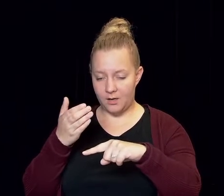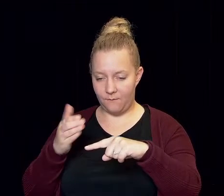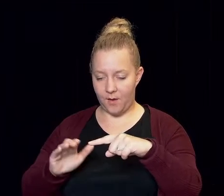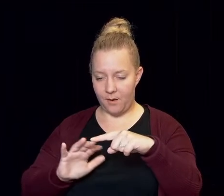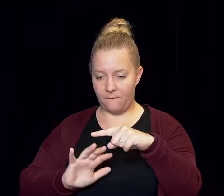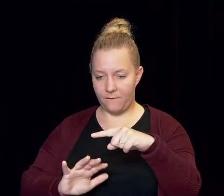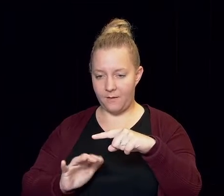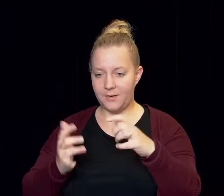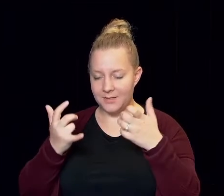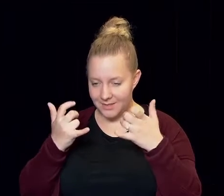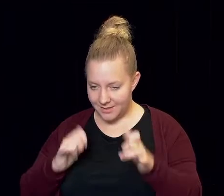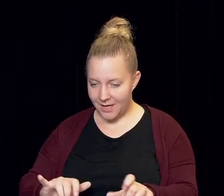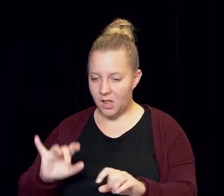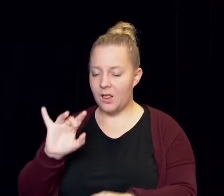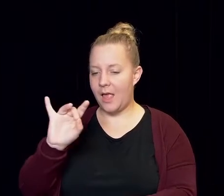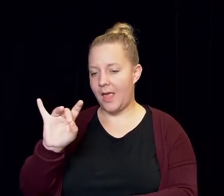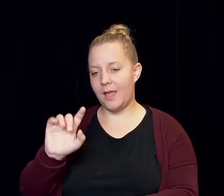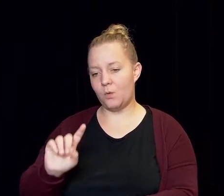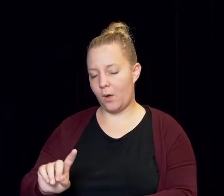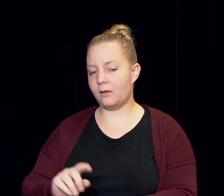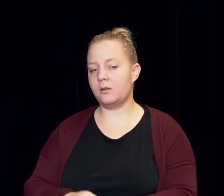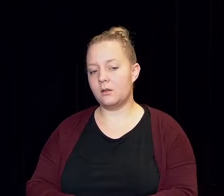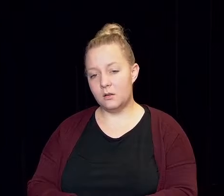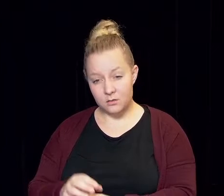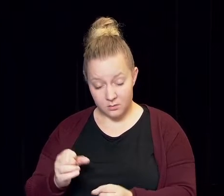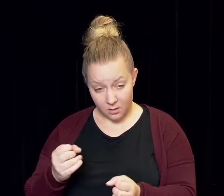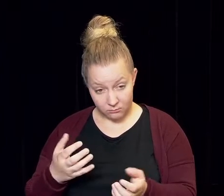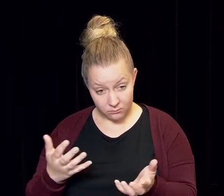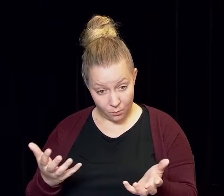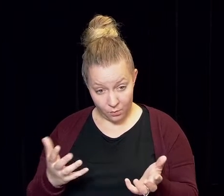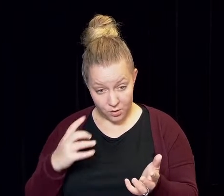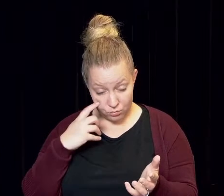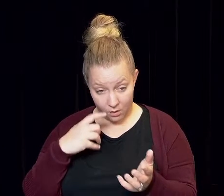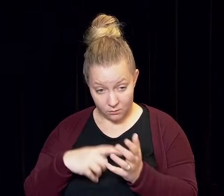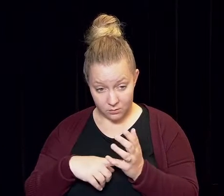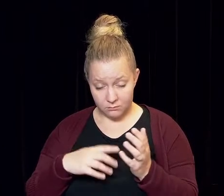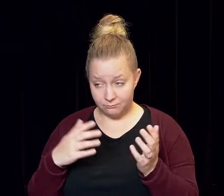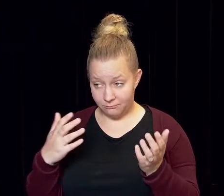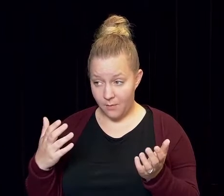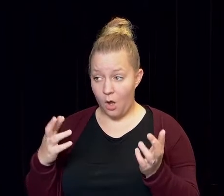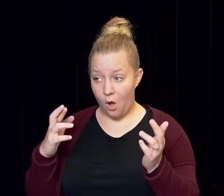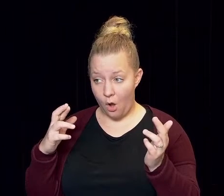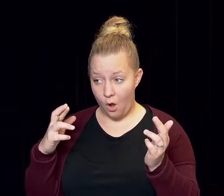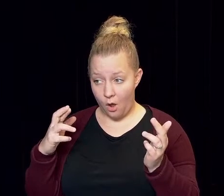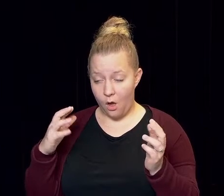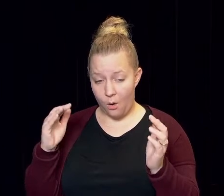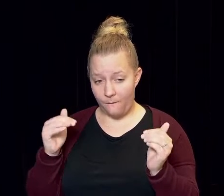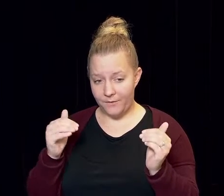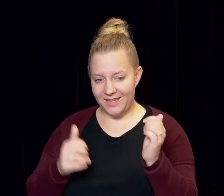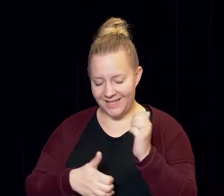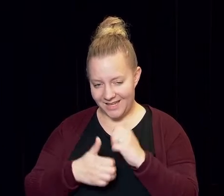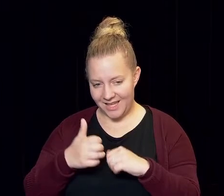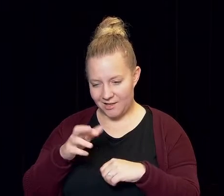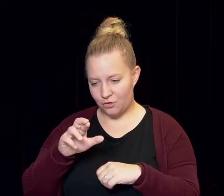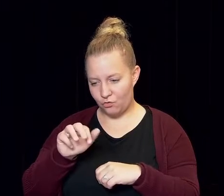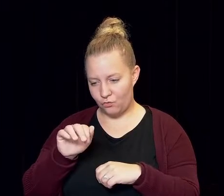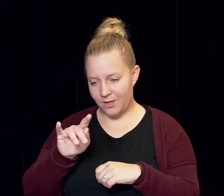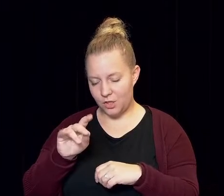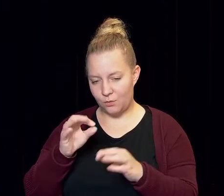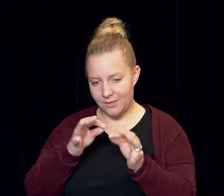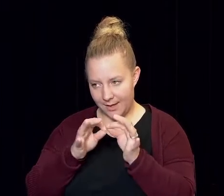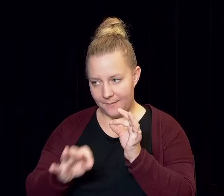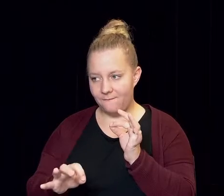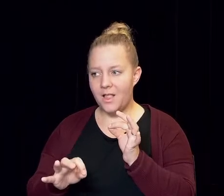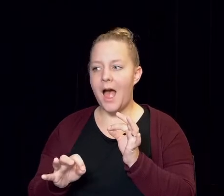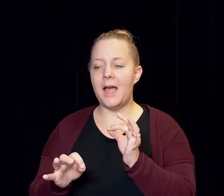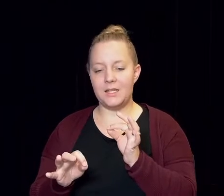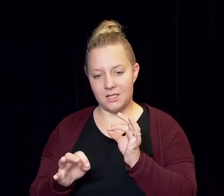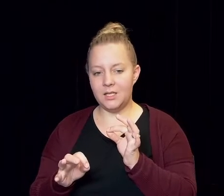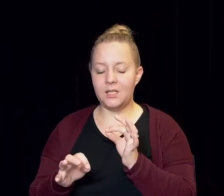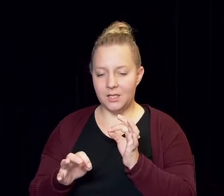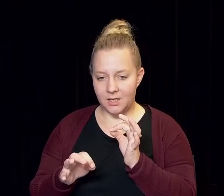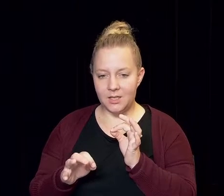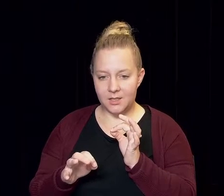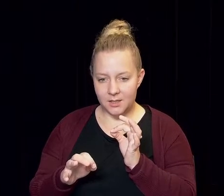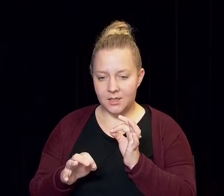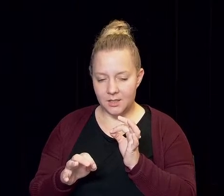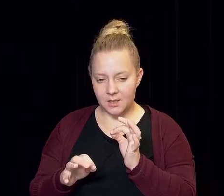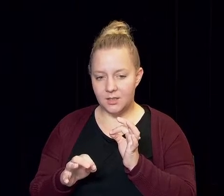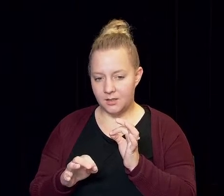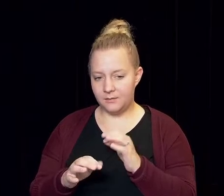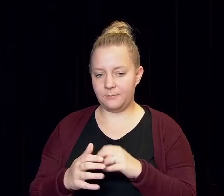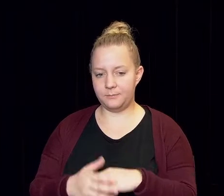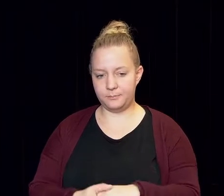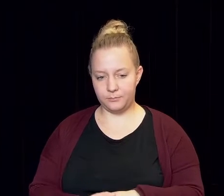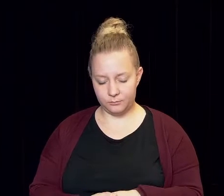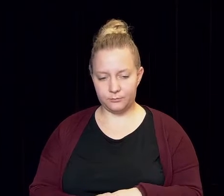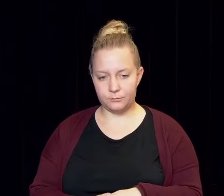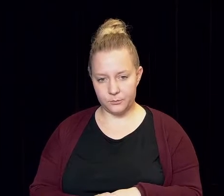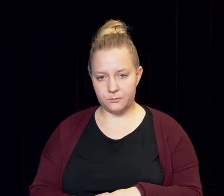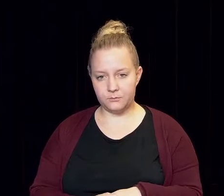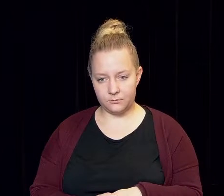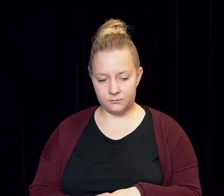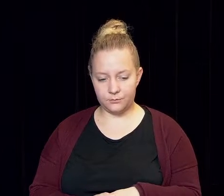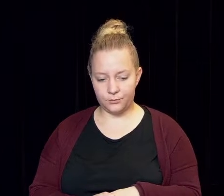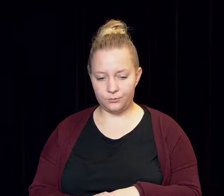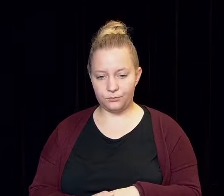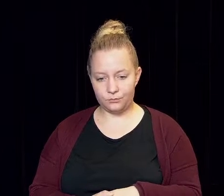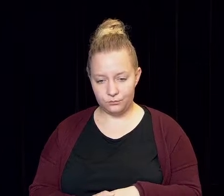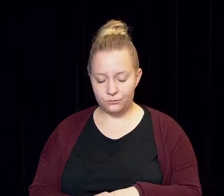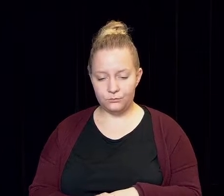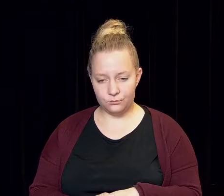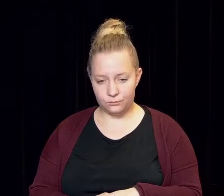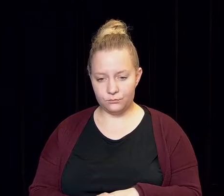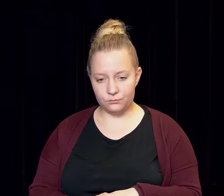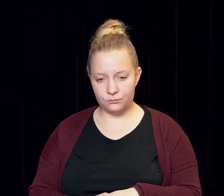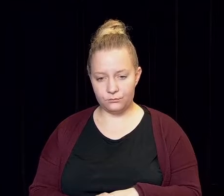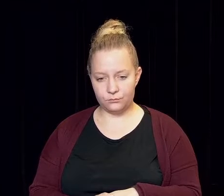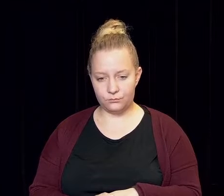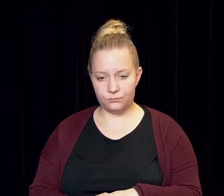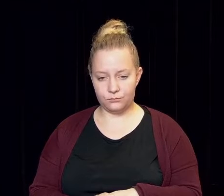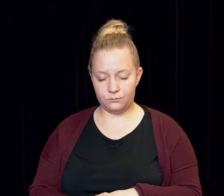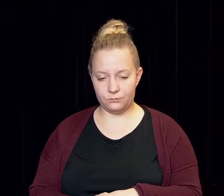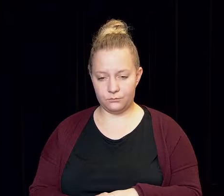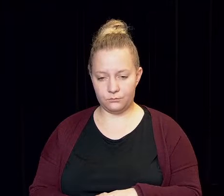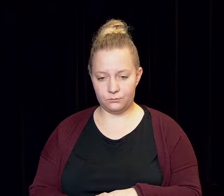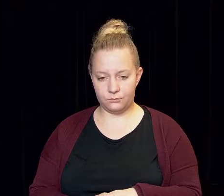is still in fact 8/1. So, what did you notice? Hopefully, that each ratio simplified